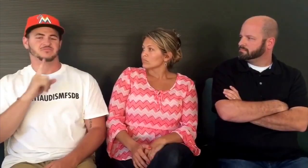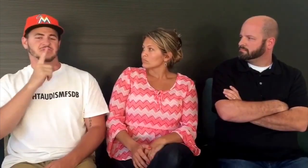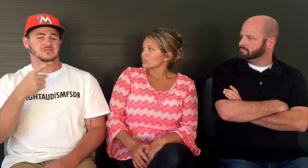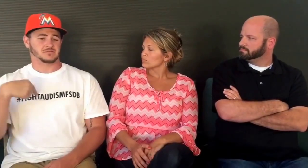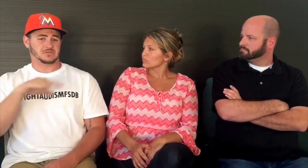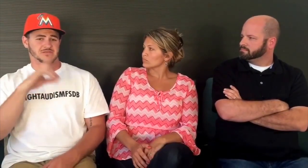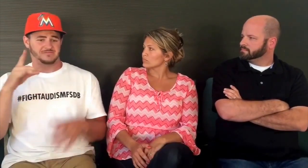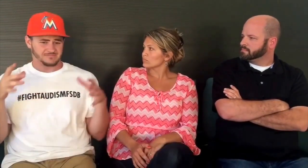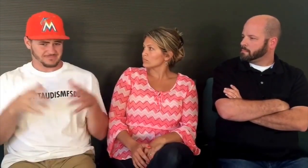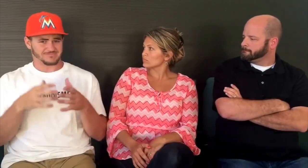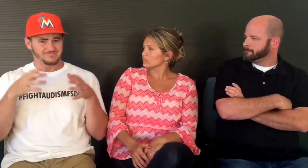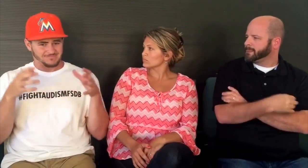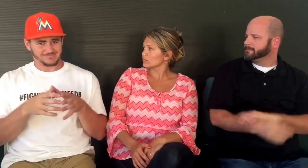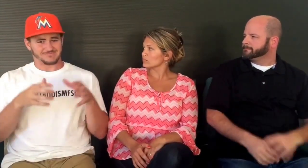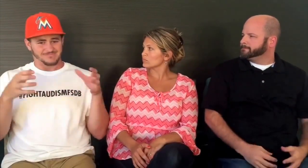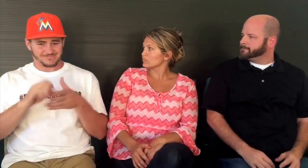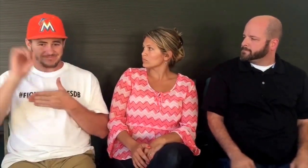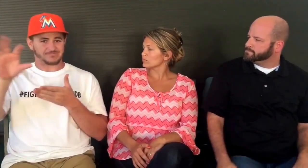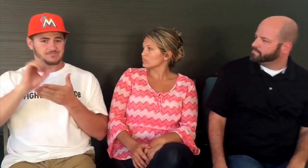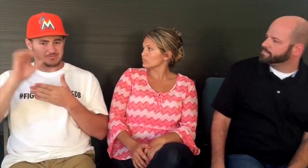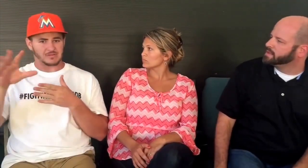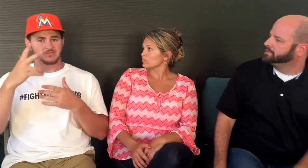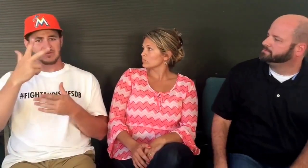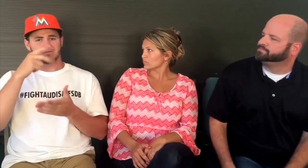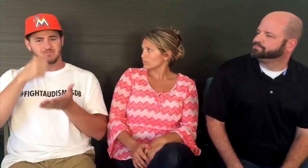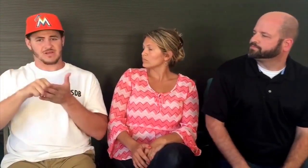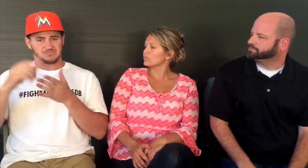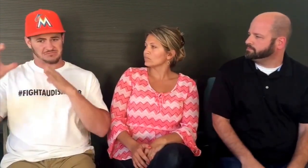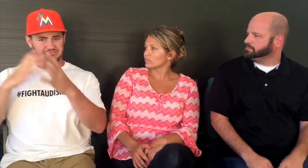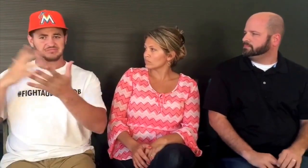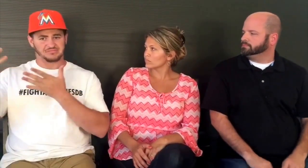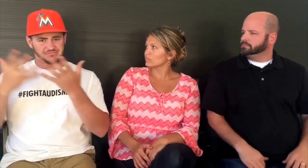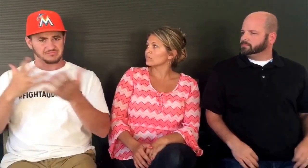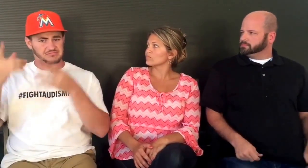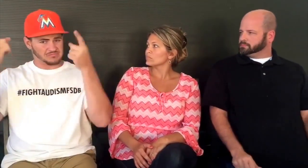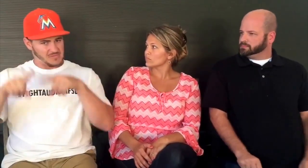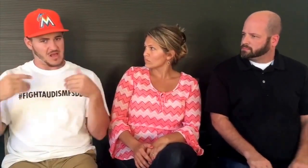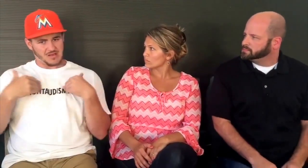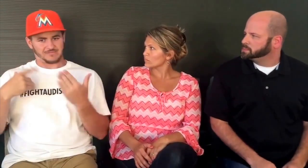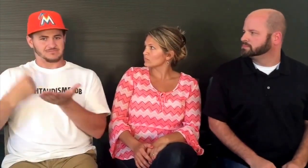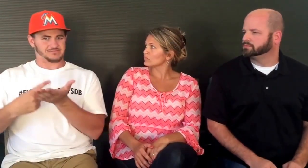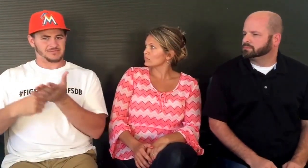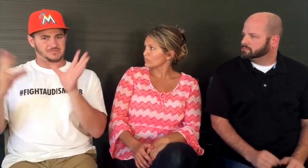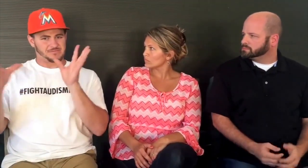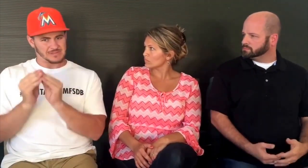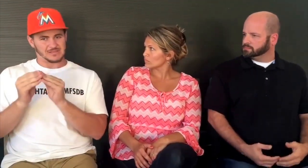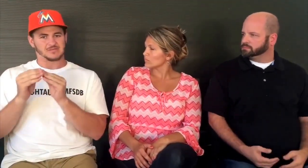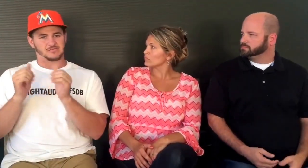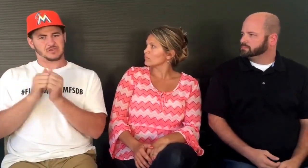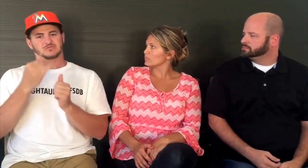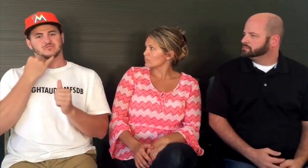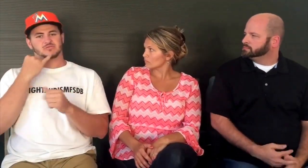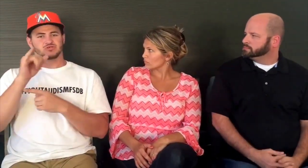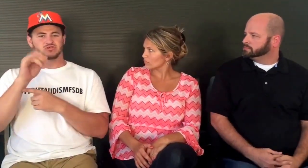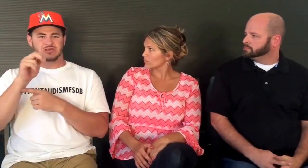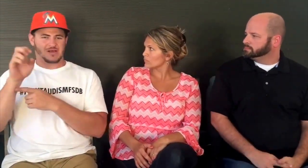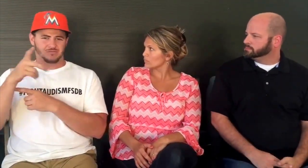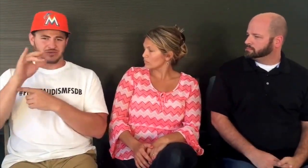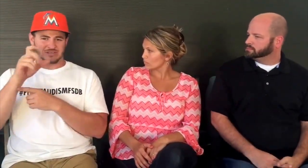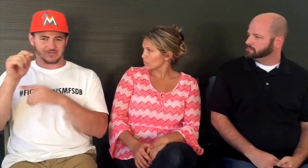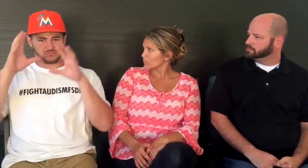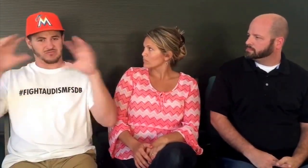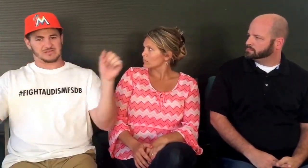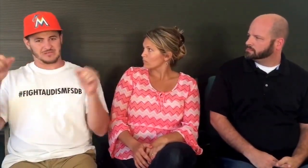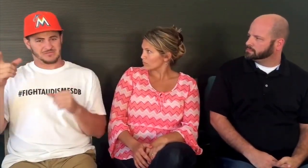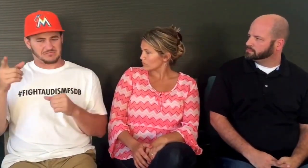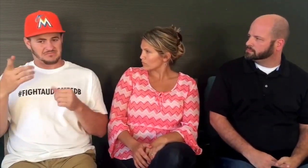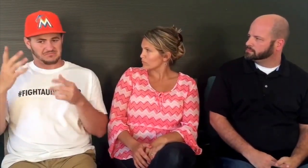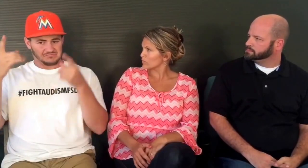We did get together and sent three letters. We’ve agreed to work together and meet with Dr. Prickett.